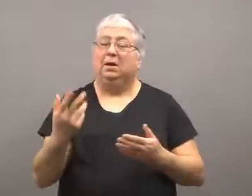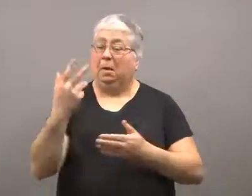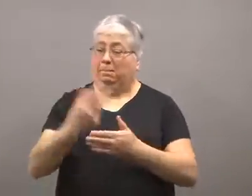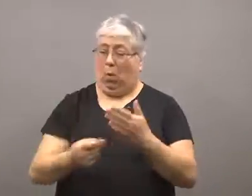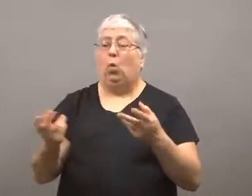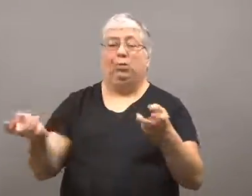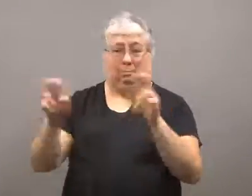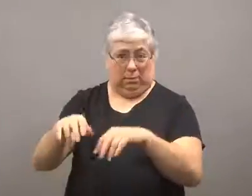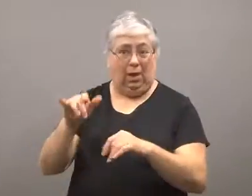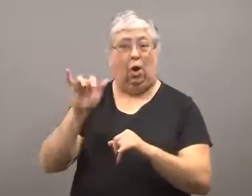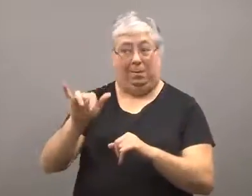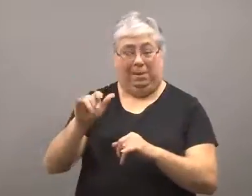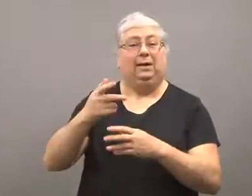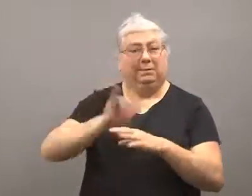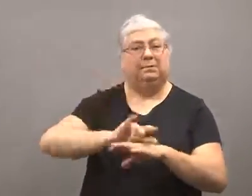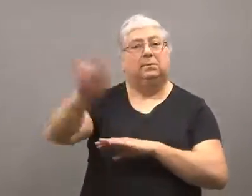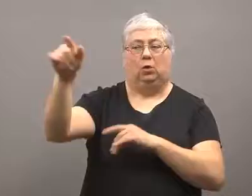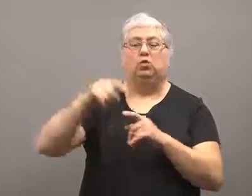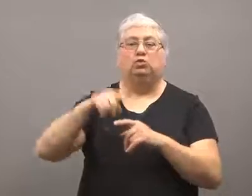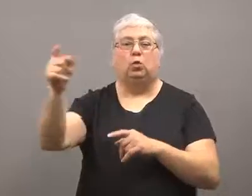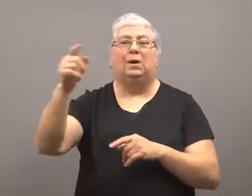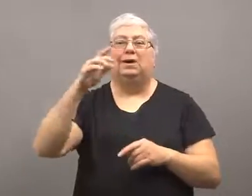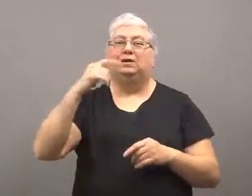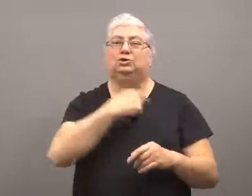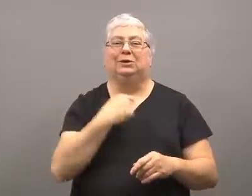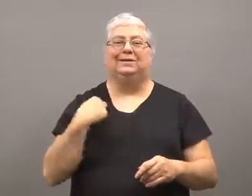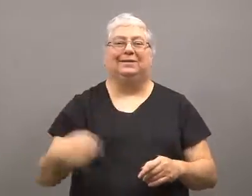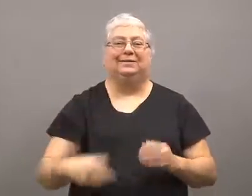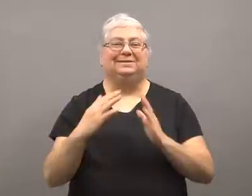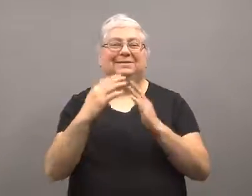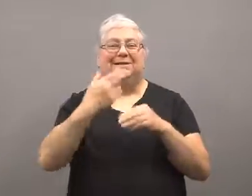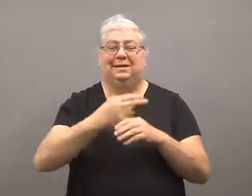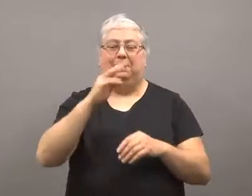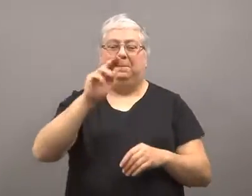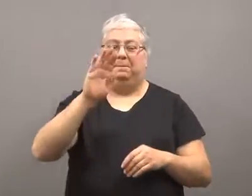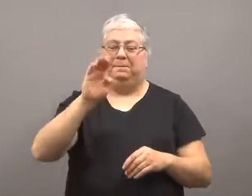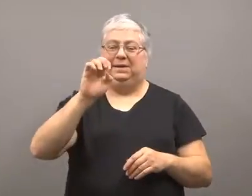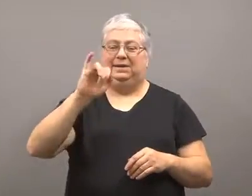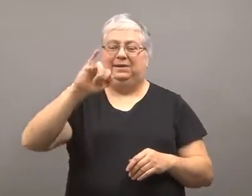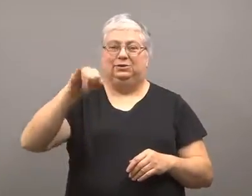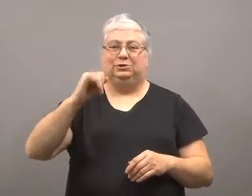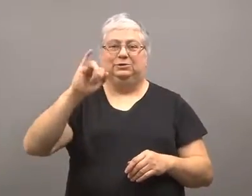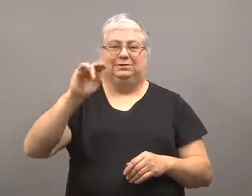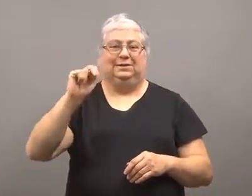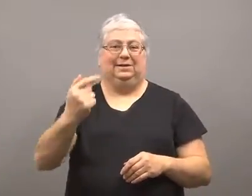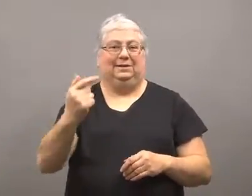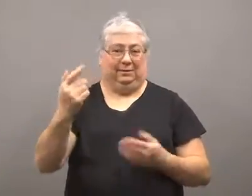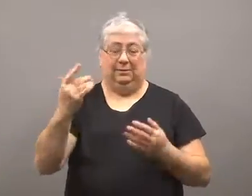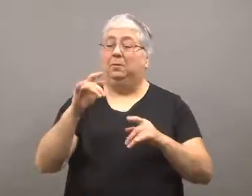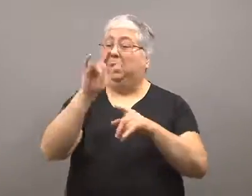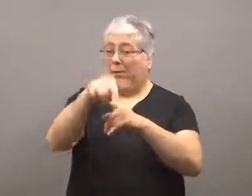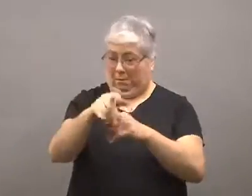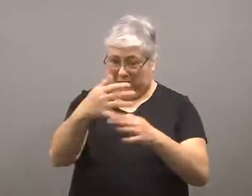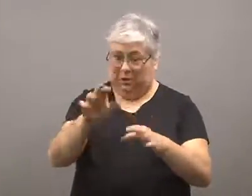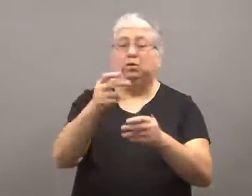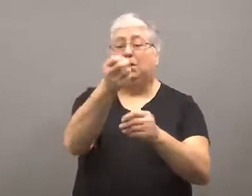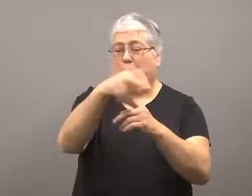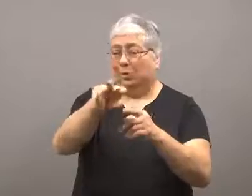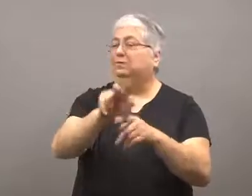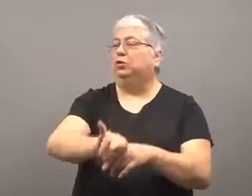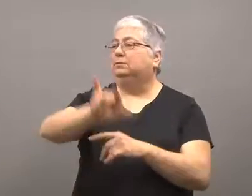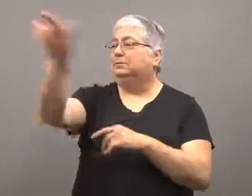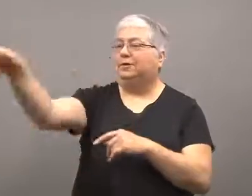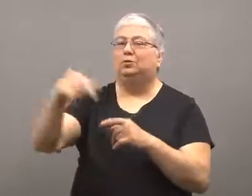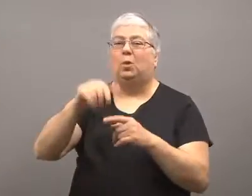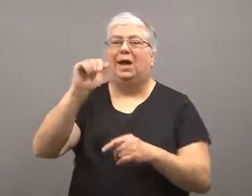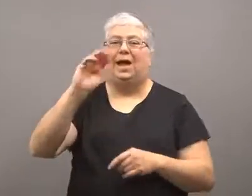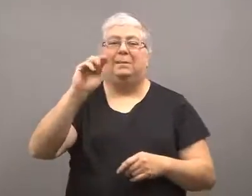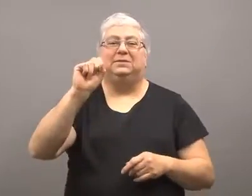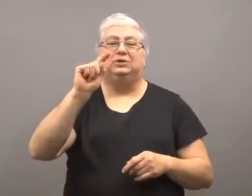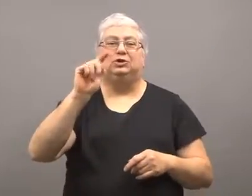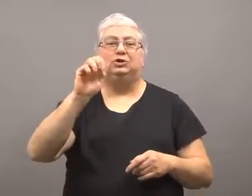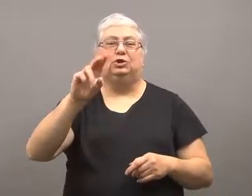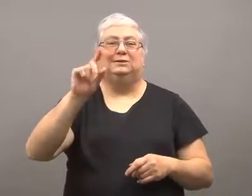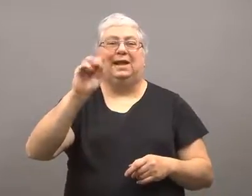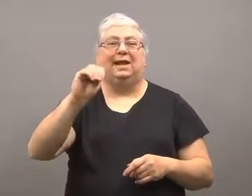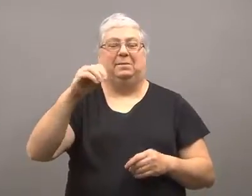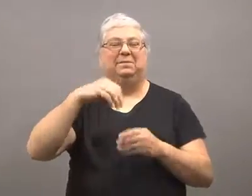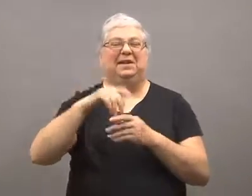The two men boarded the plane and were to fly to Beijing, China.